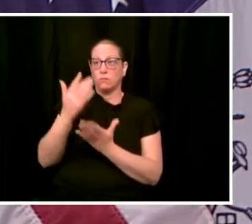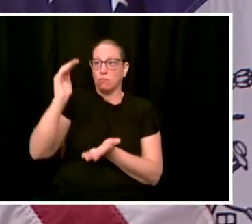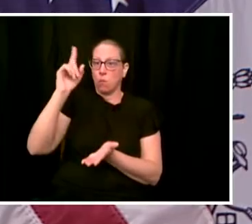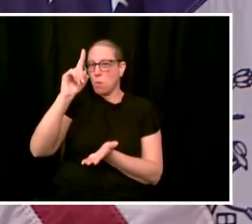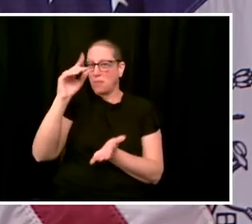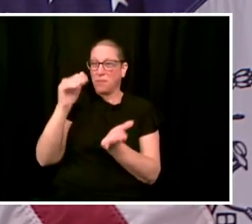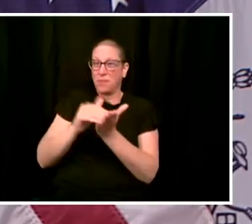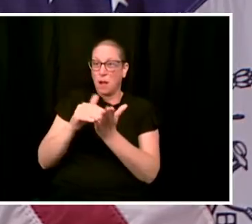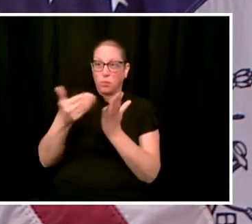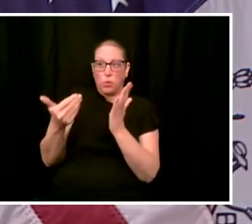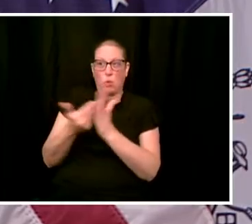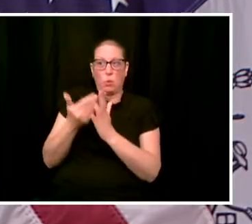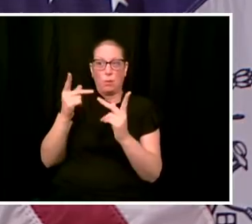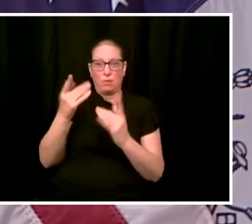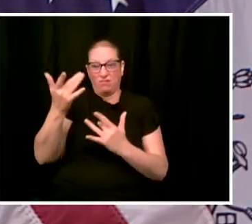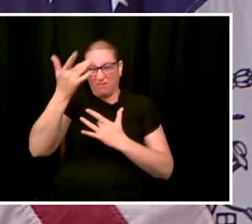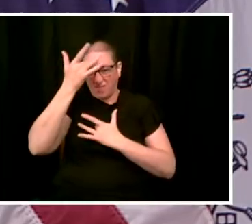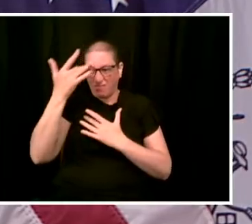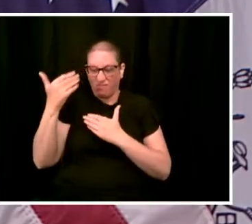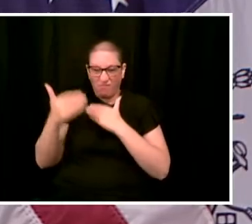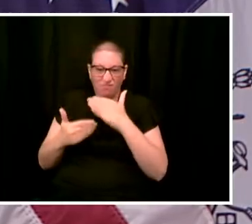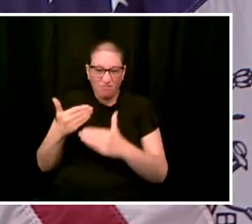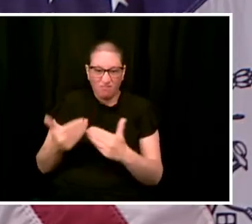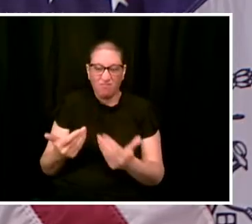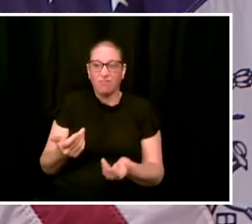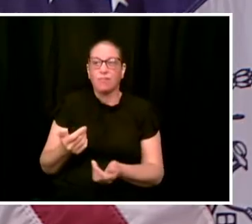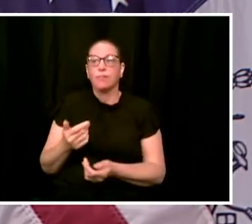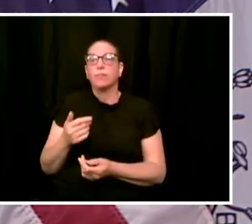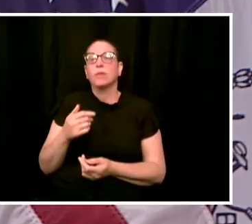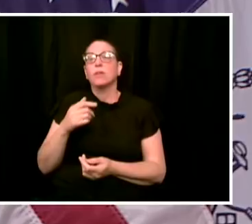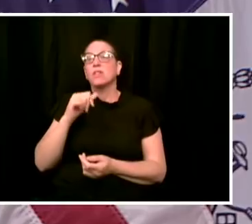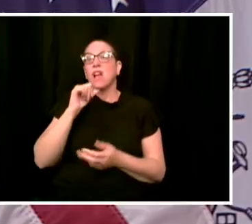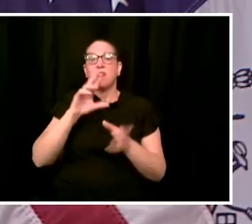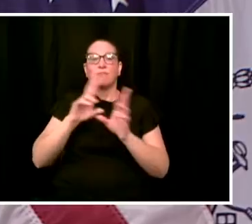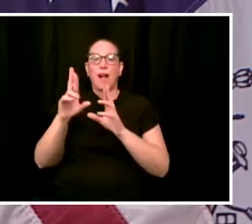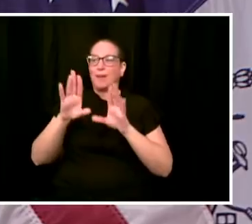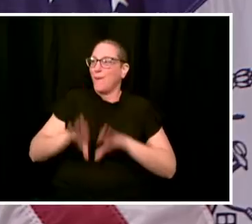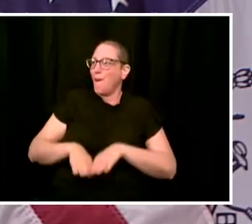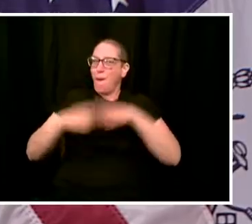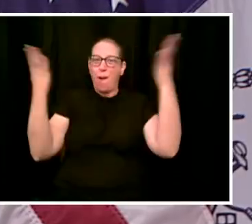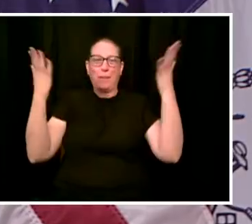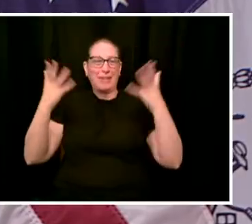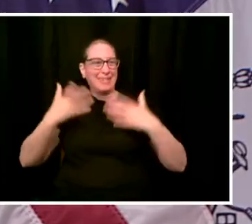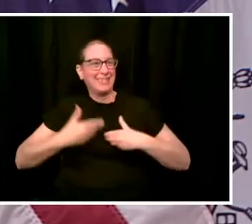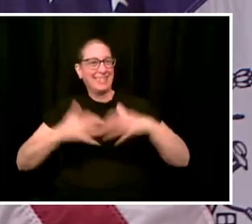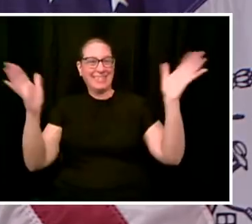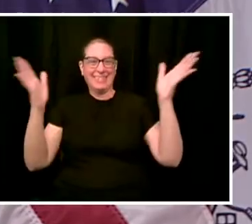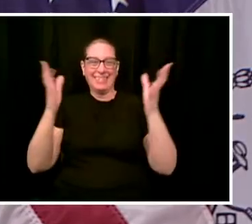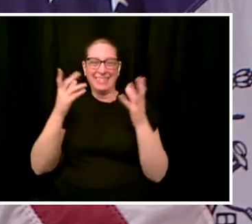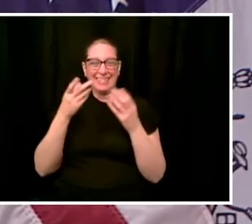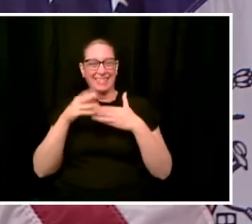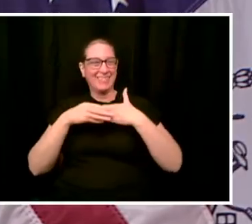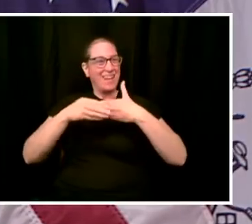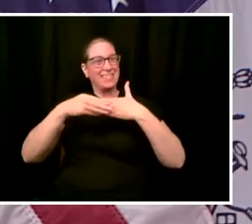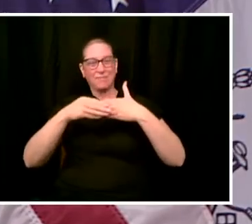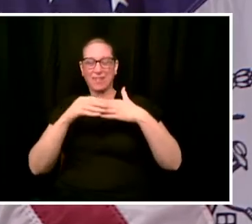NOW IN THE LAST 24 HOURS OVER 1,000 NEW CASES,